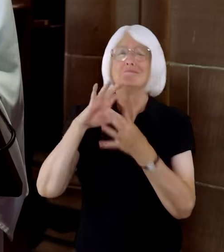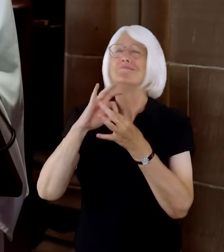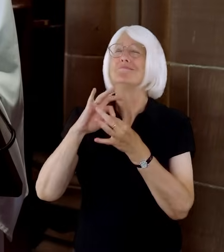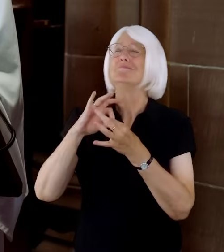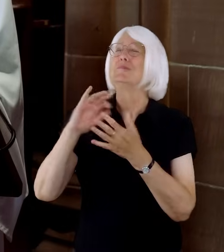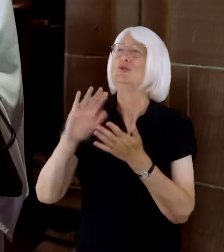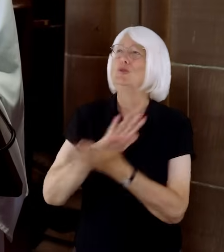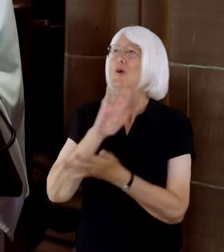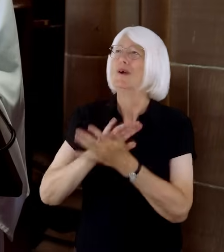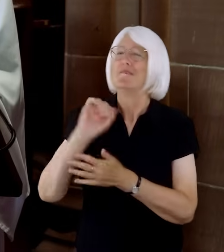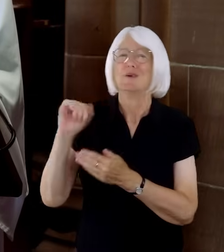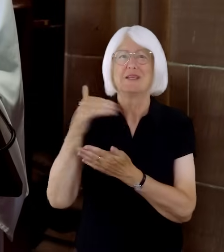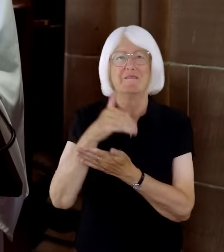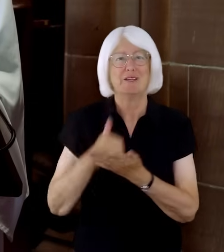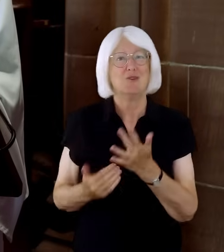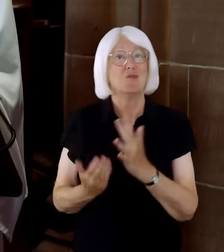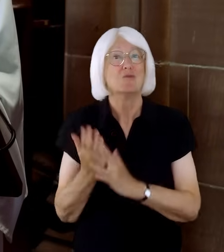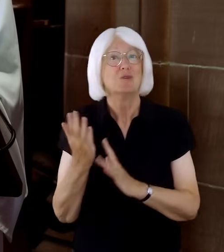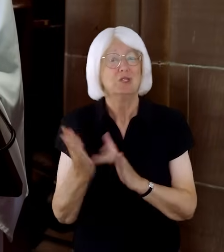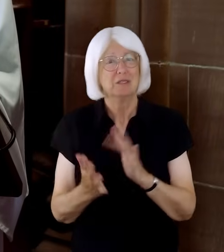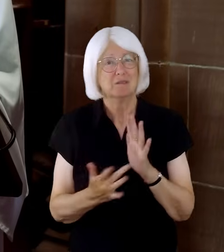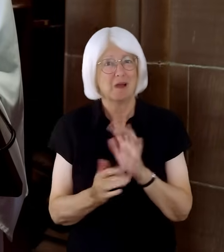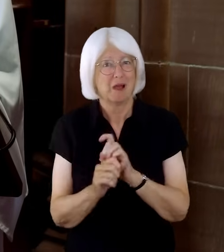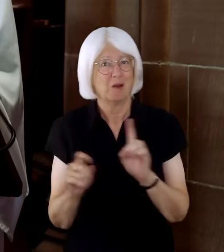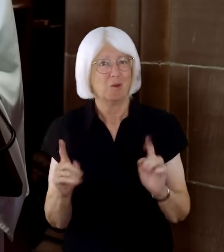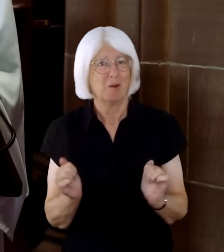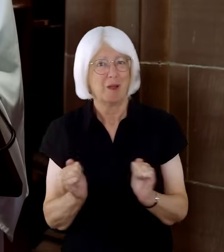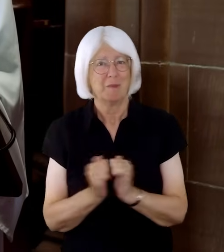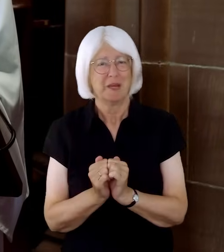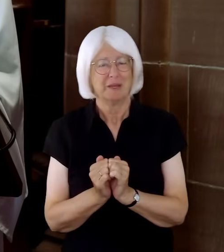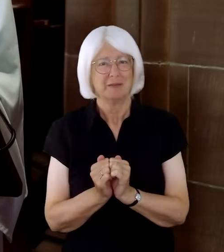of your salvation through Jesus Christ, our Lord, Amen.